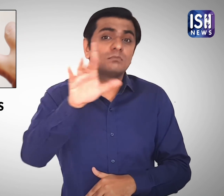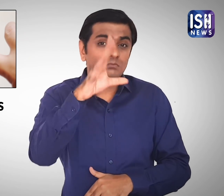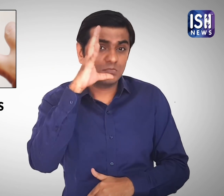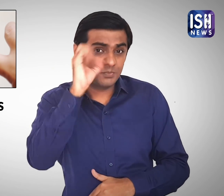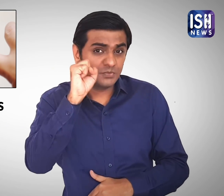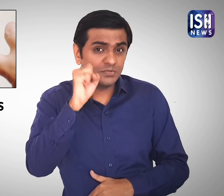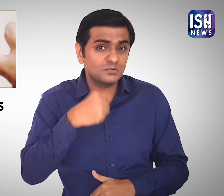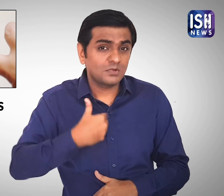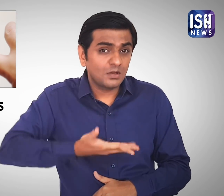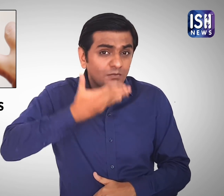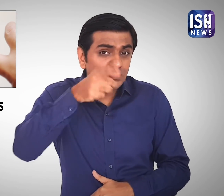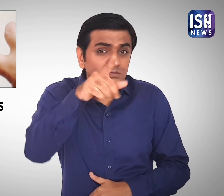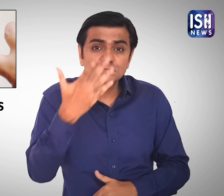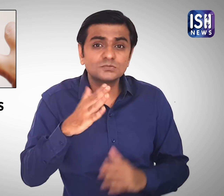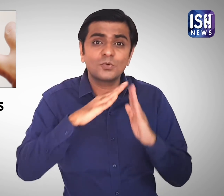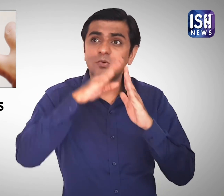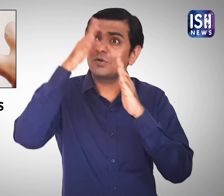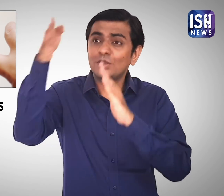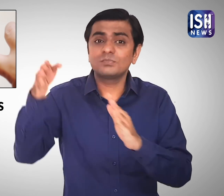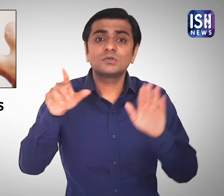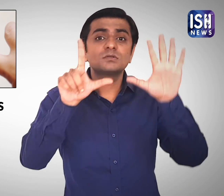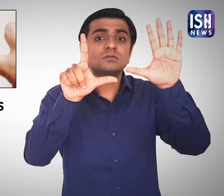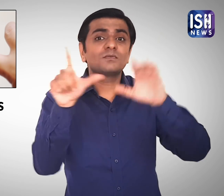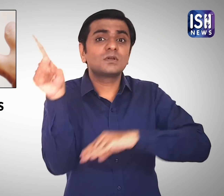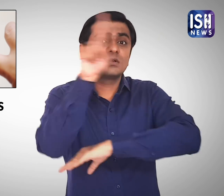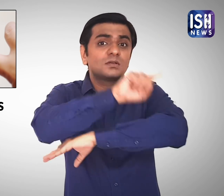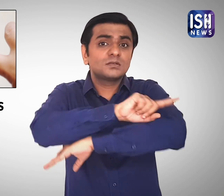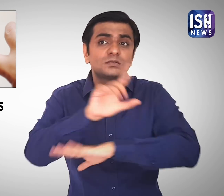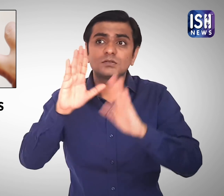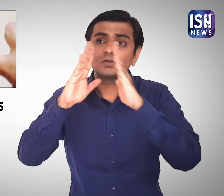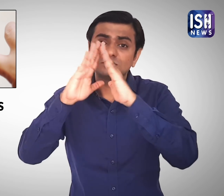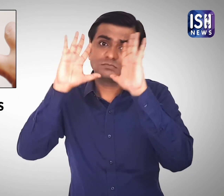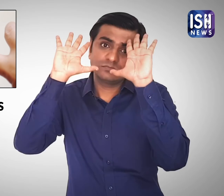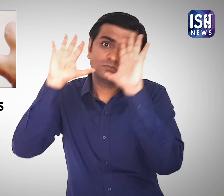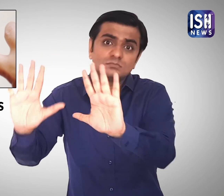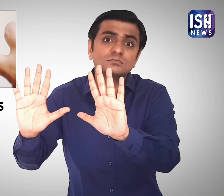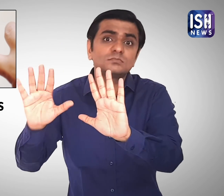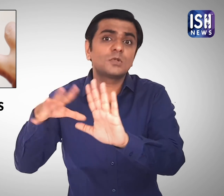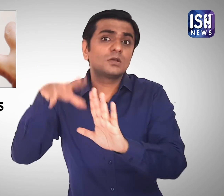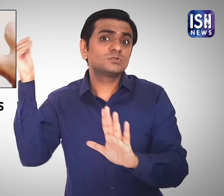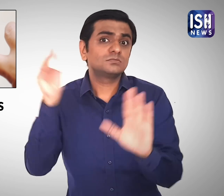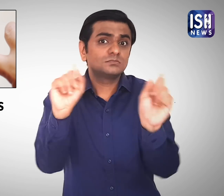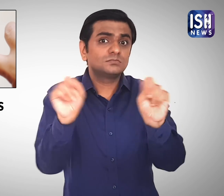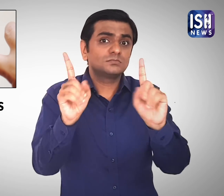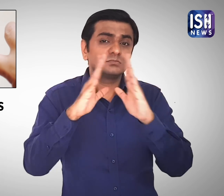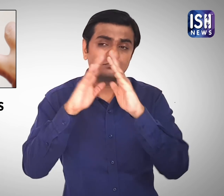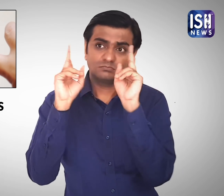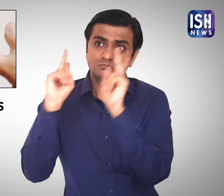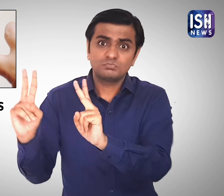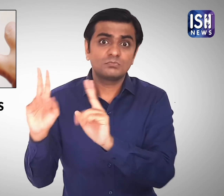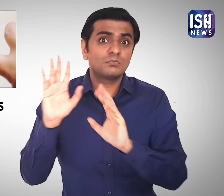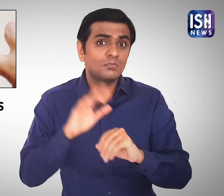They will also be advised for home isolation for seven days.